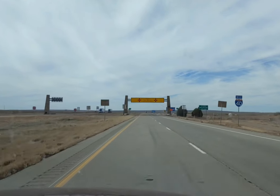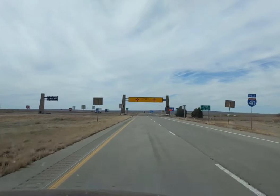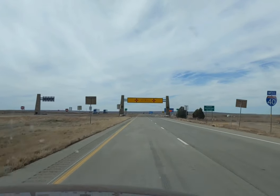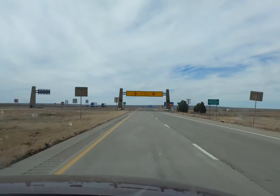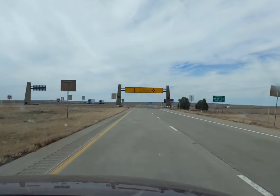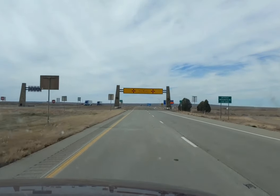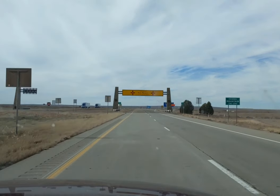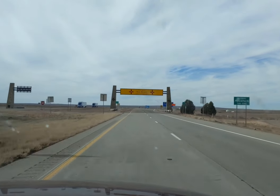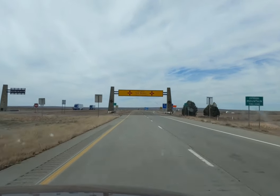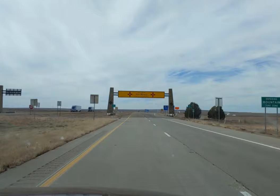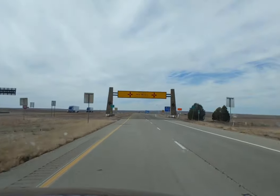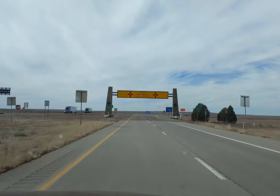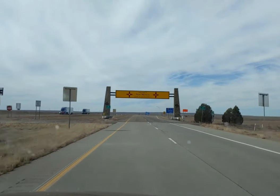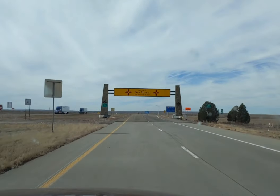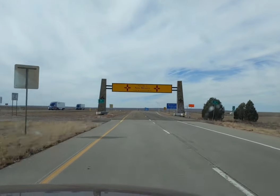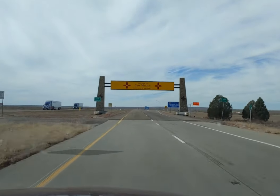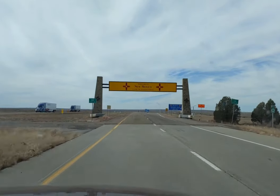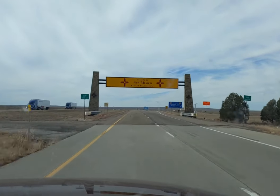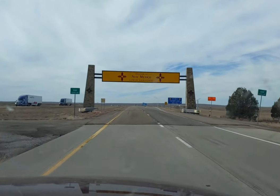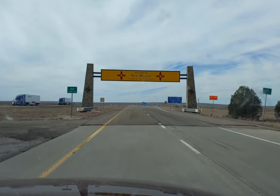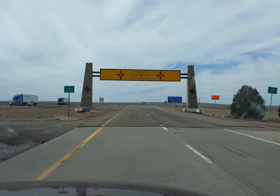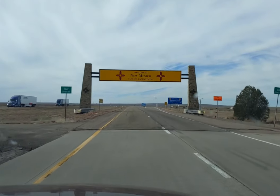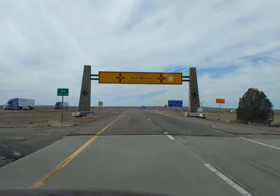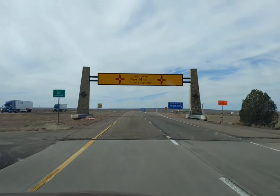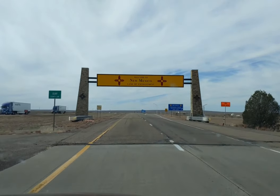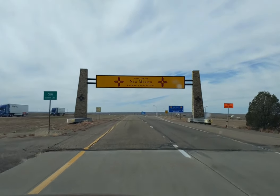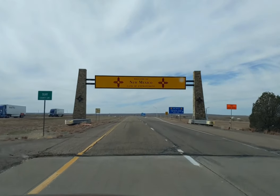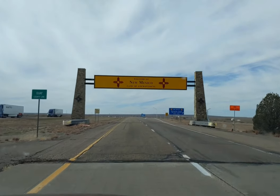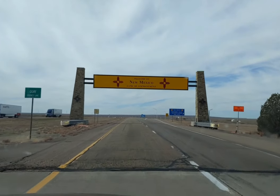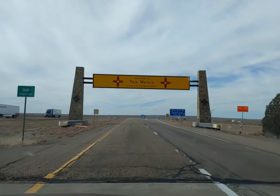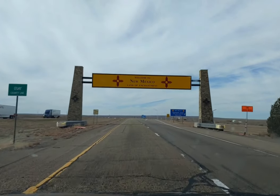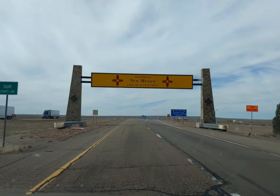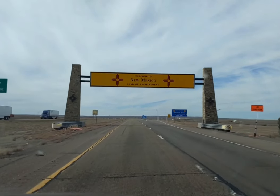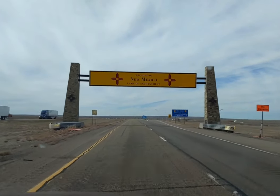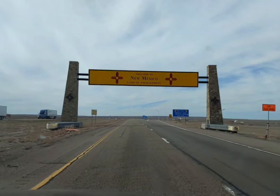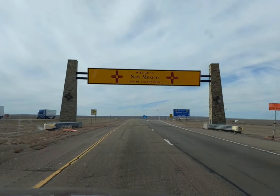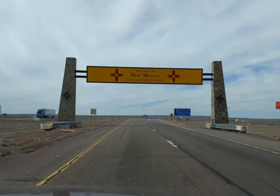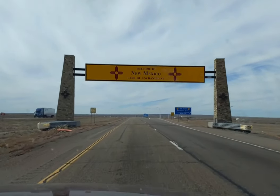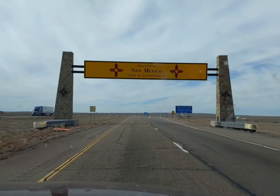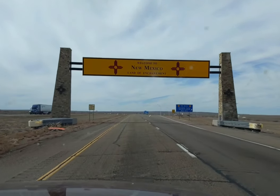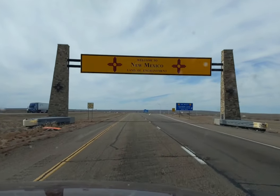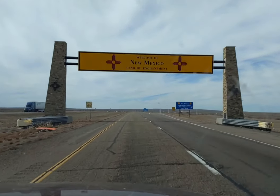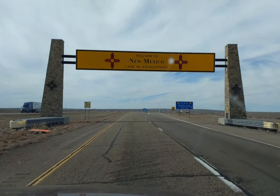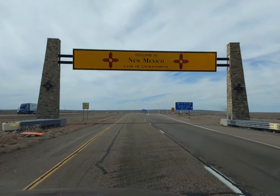[CAR ACCELERATING THEN SLOW MOTION]